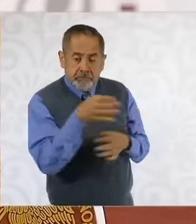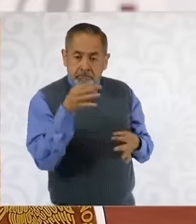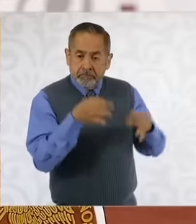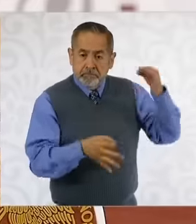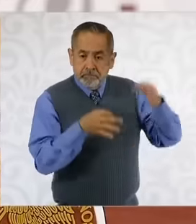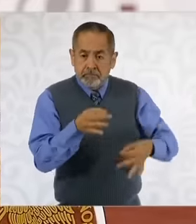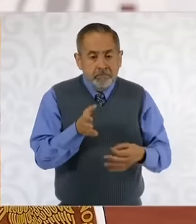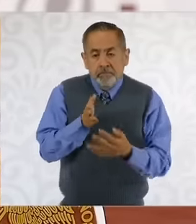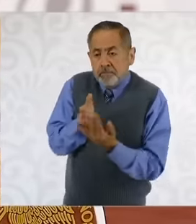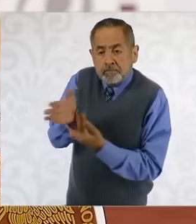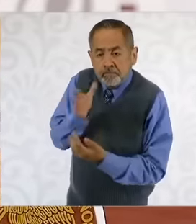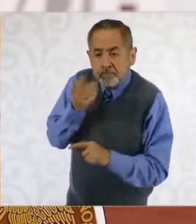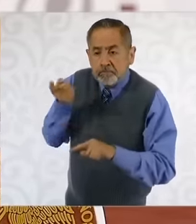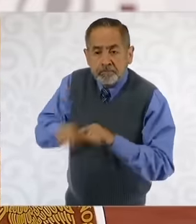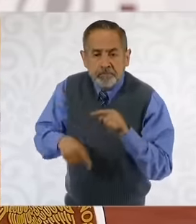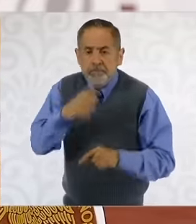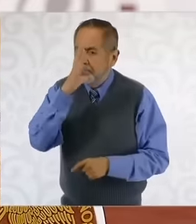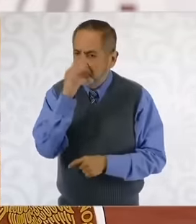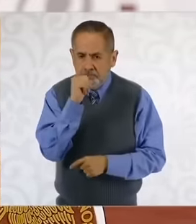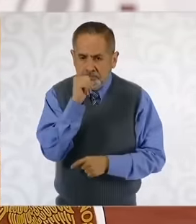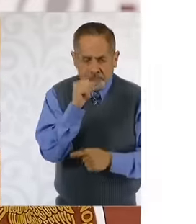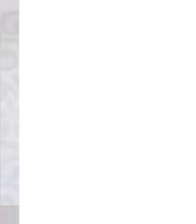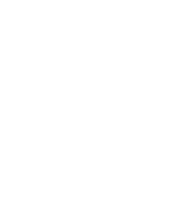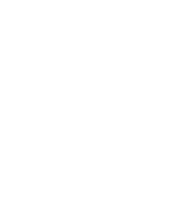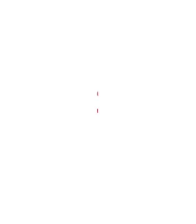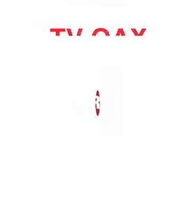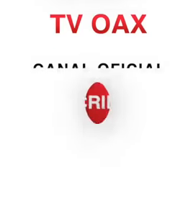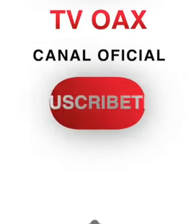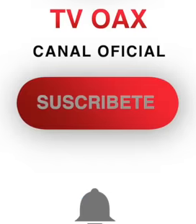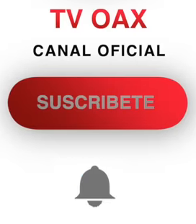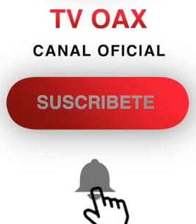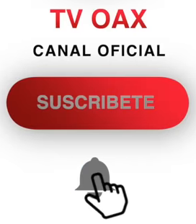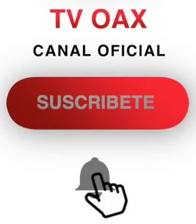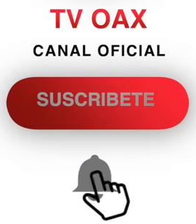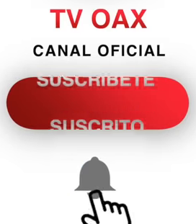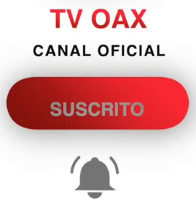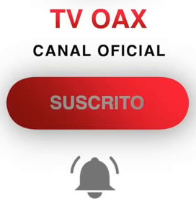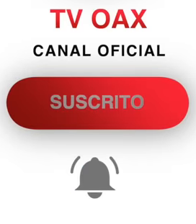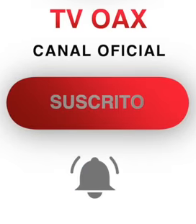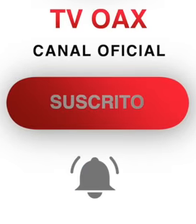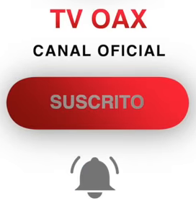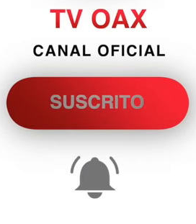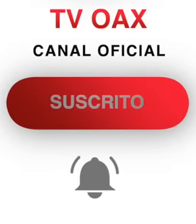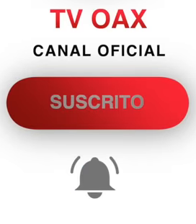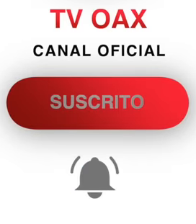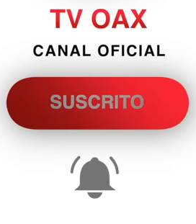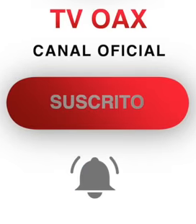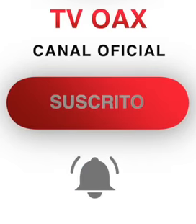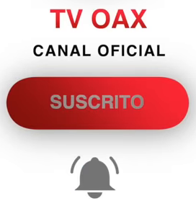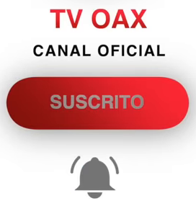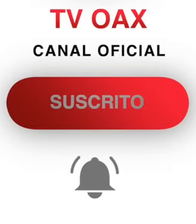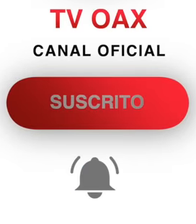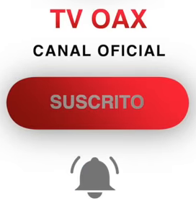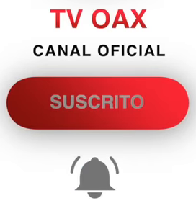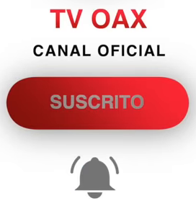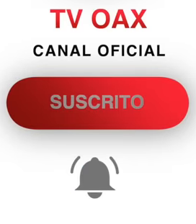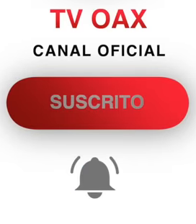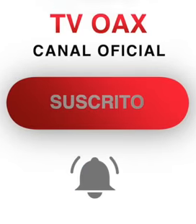of our country. And this is how article 107 of the Constitution establishes that the